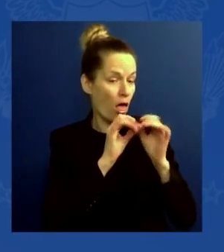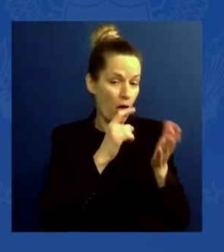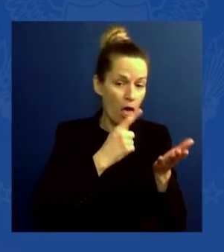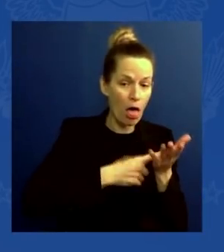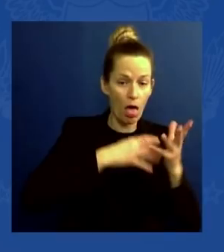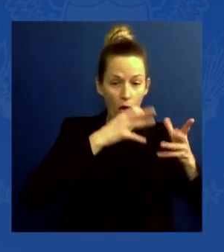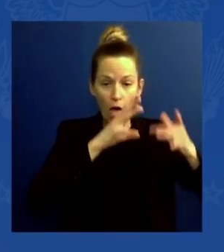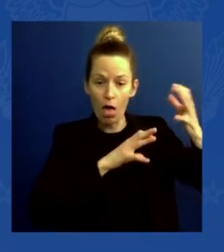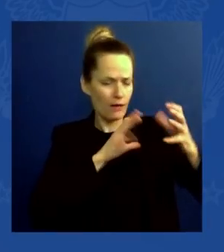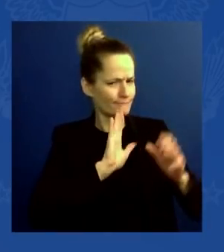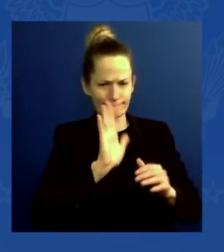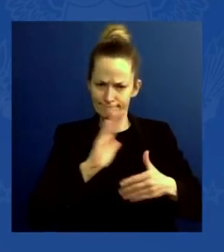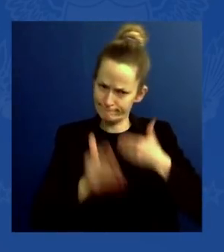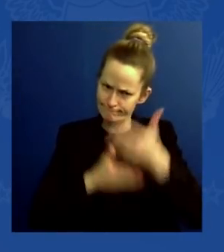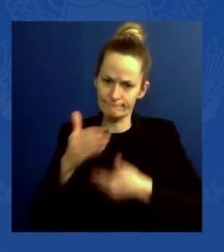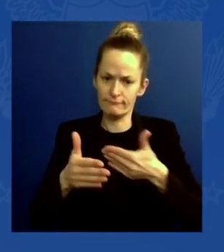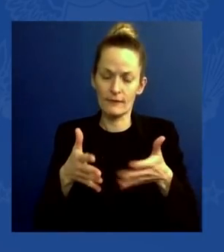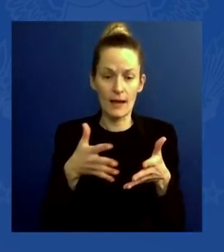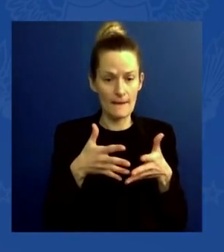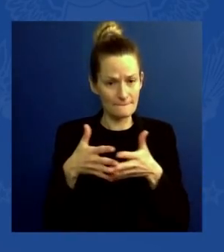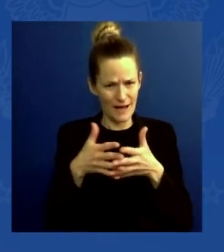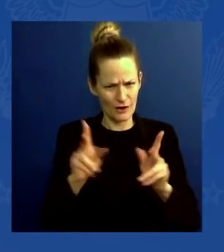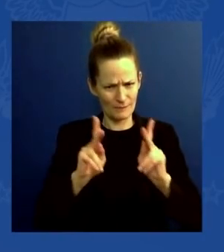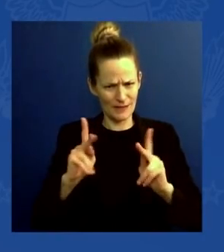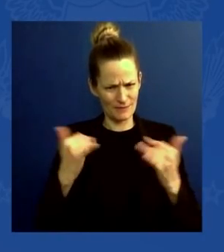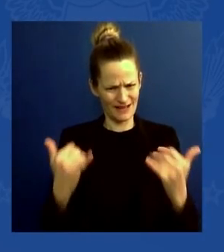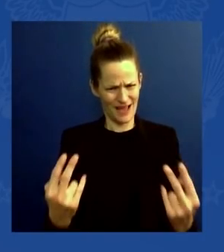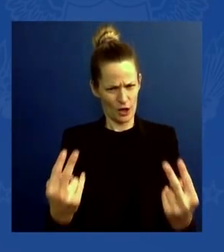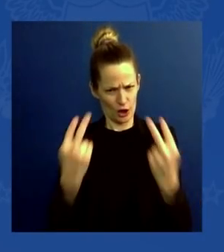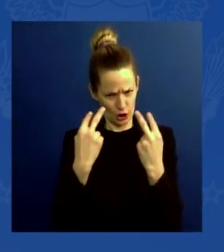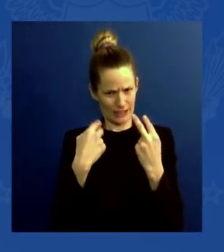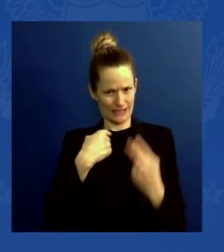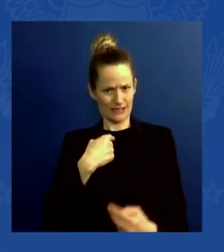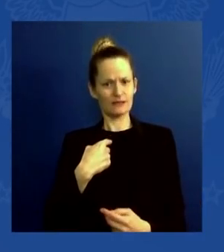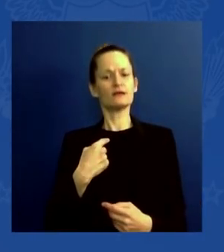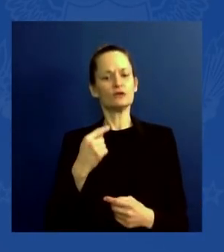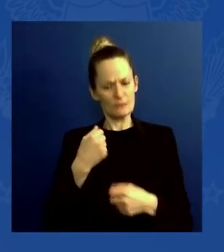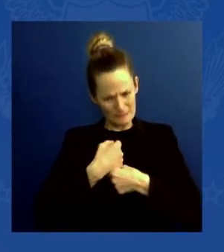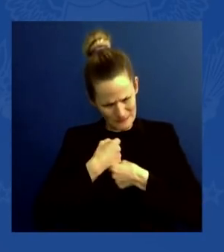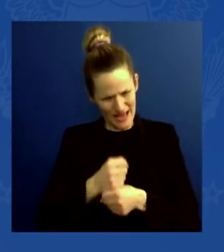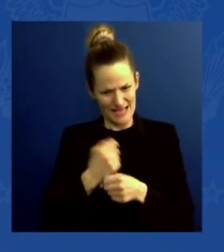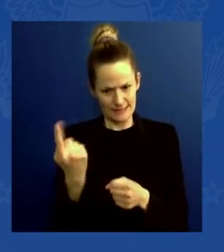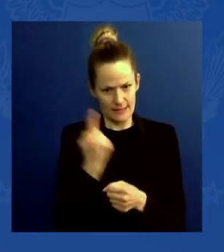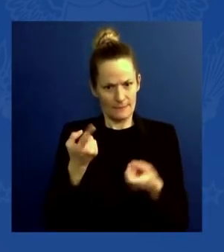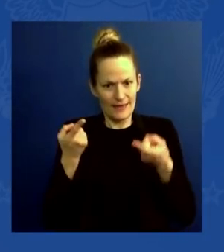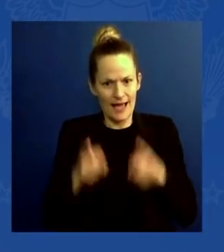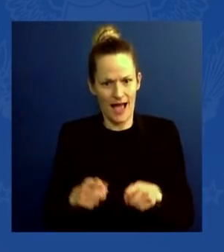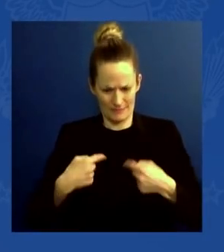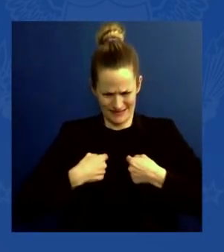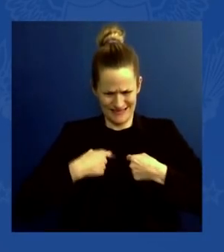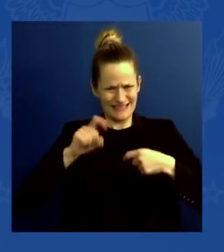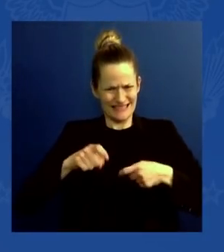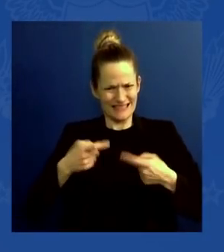And I think it's a legitimate -- and when you ask how we were able to bring things together -- well, you know.